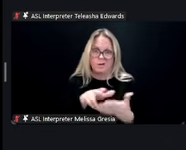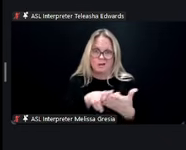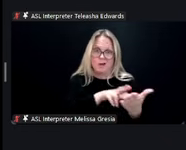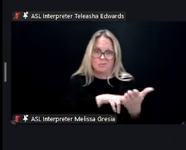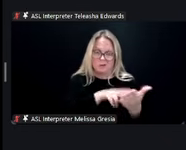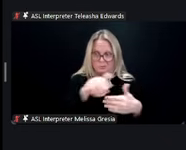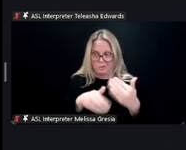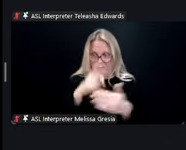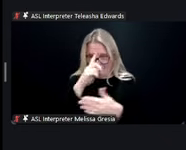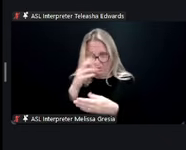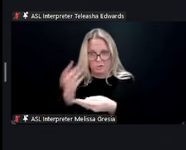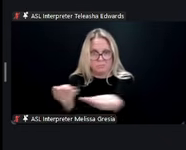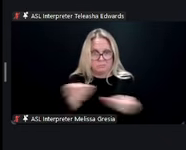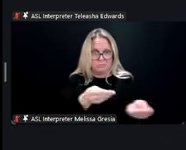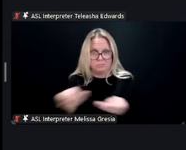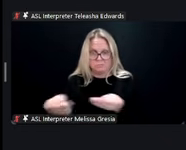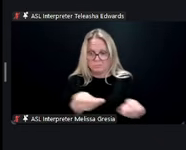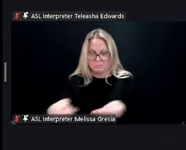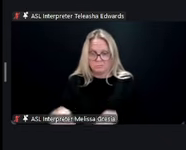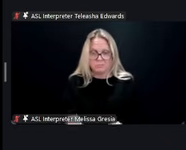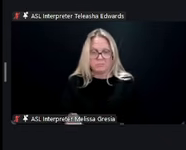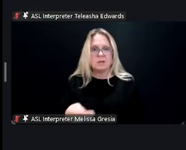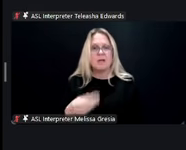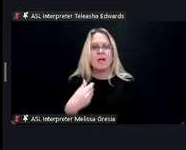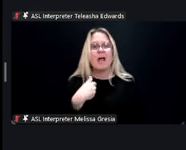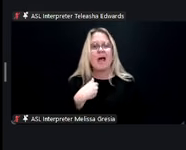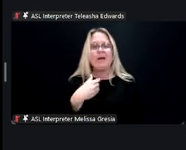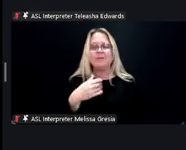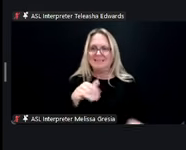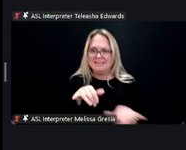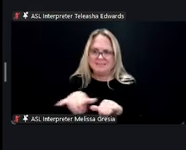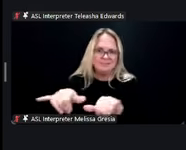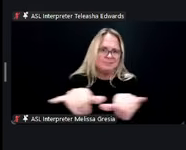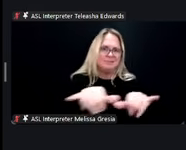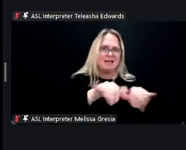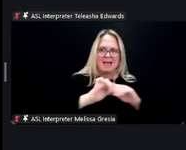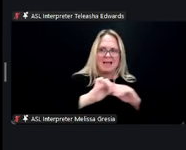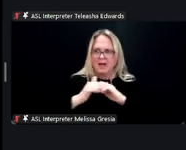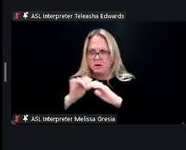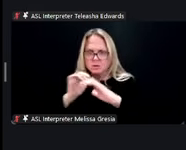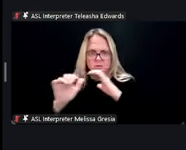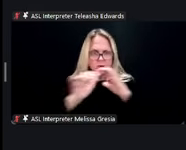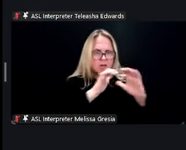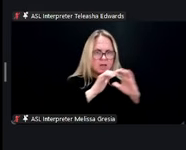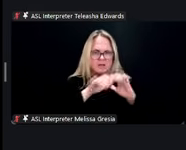community partners, having standardized ways to communicate with those community partners.